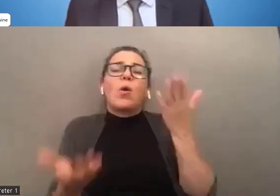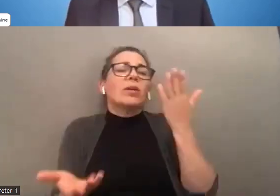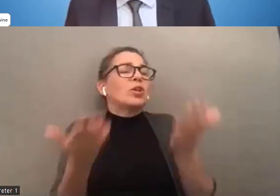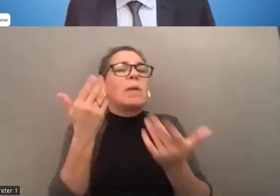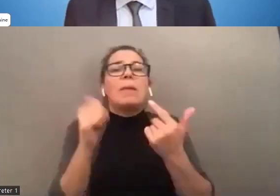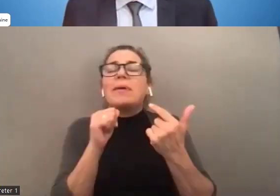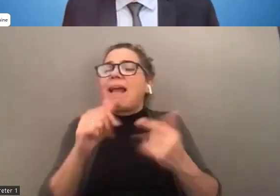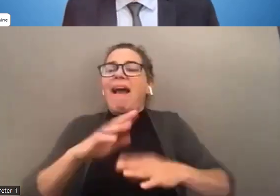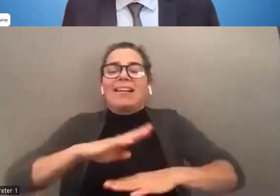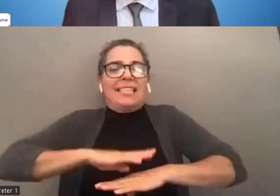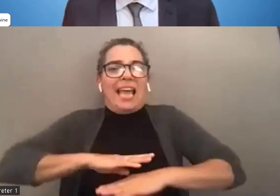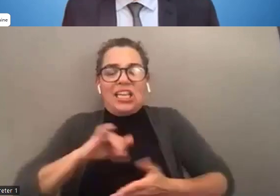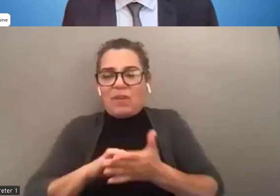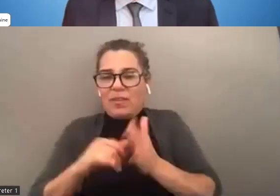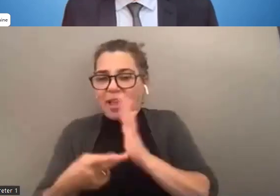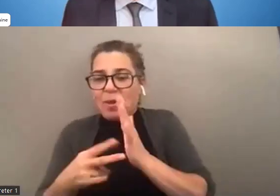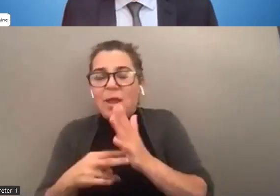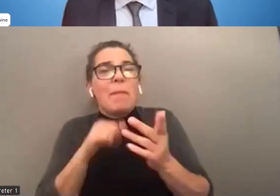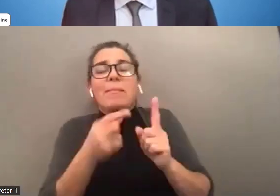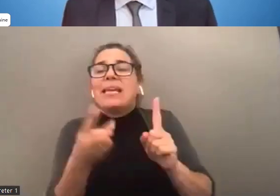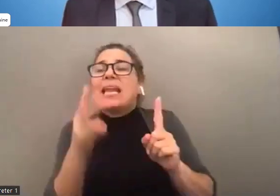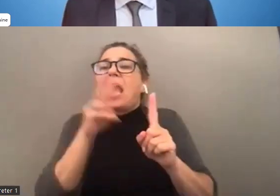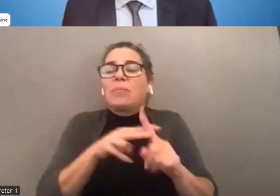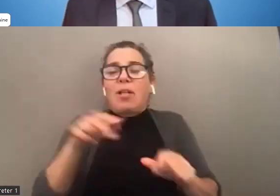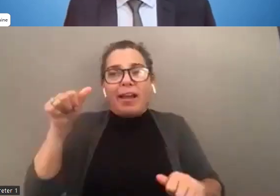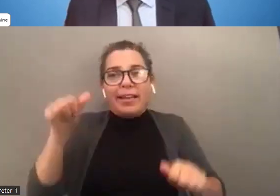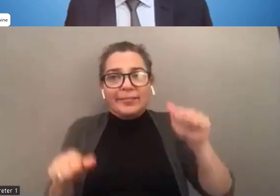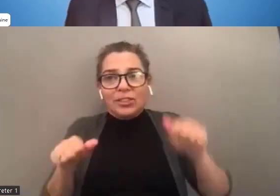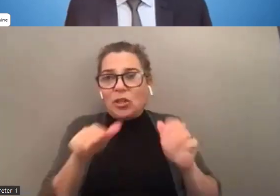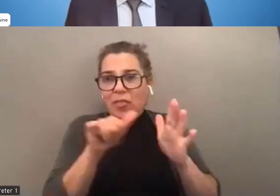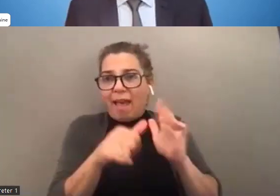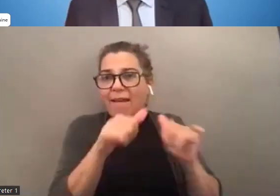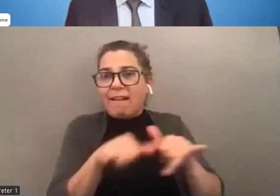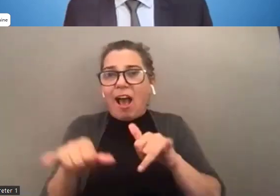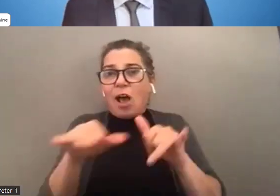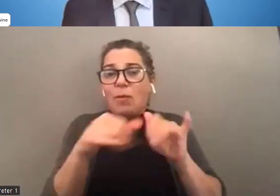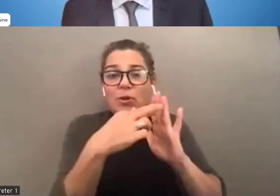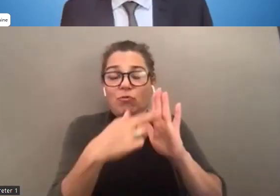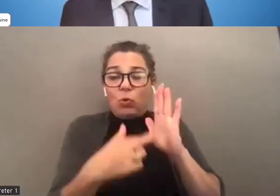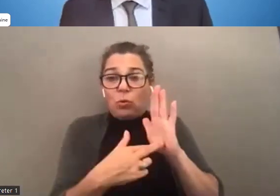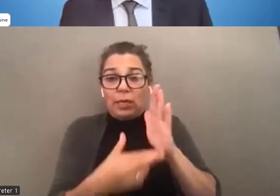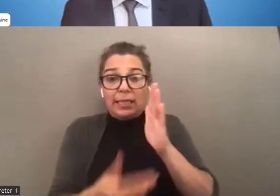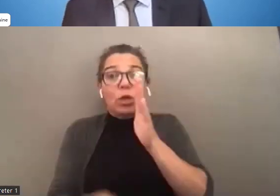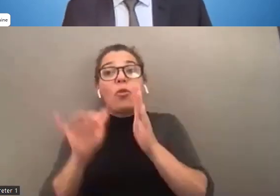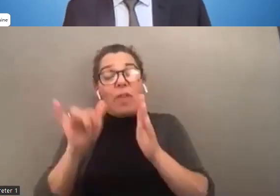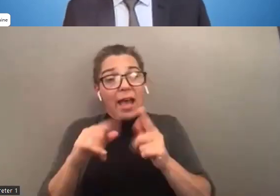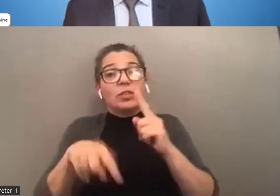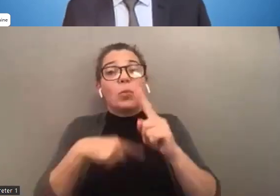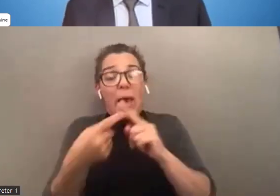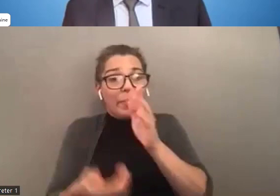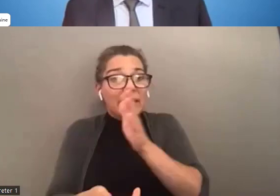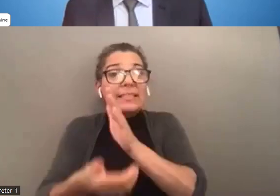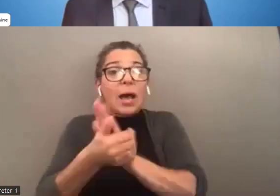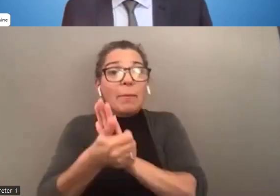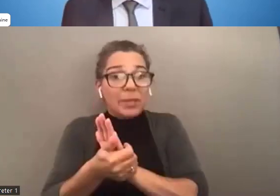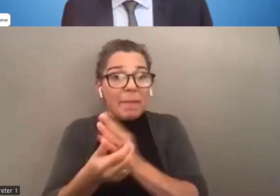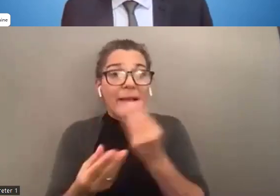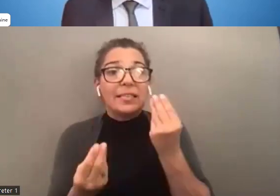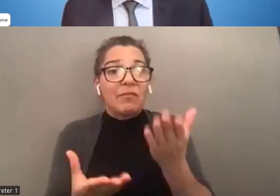and might not be subject to the Common Rule. And so the supplemental information for protecting privacy